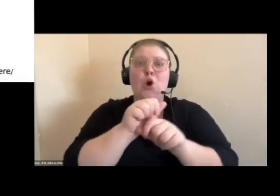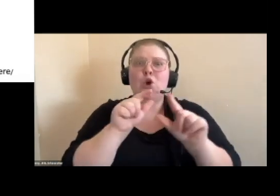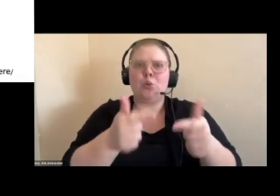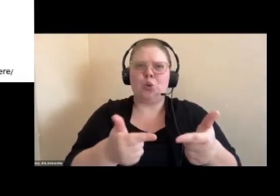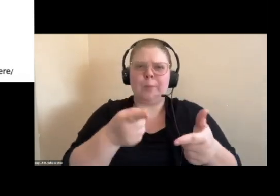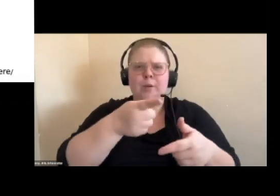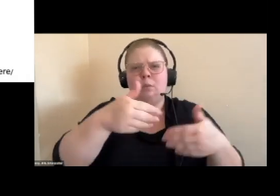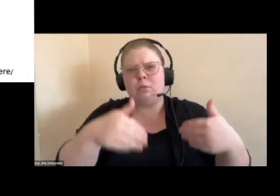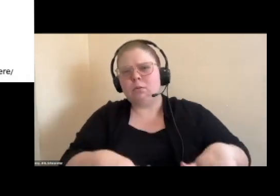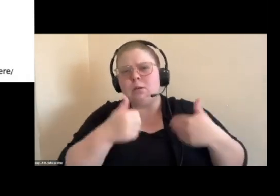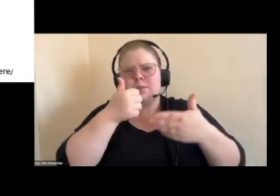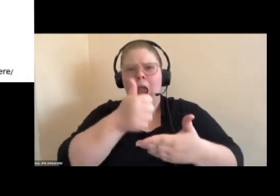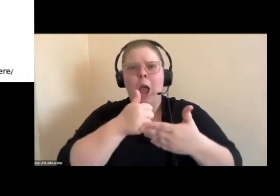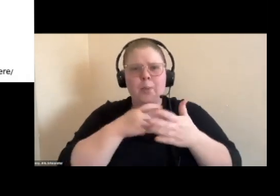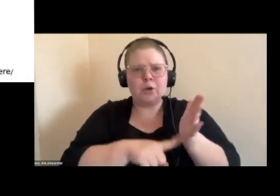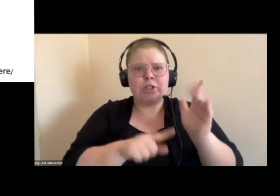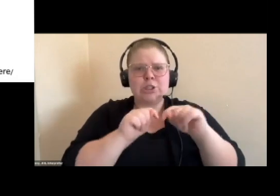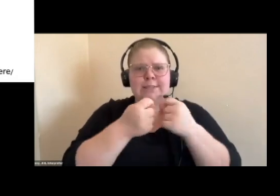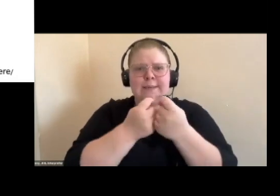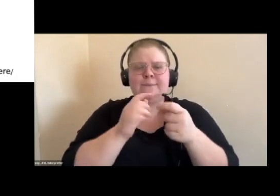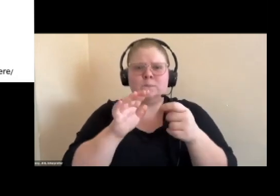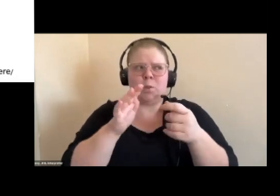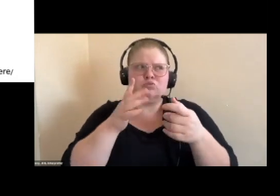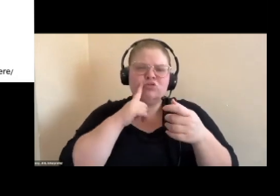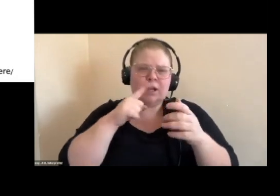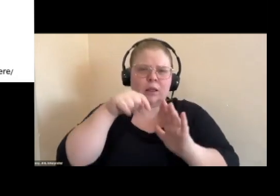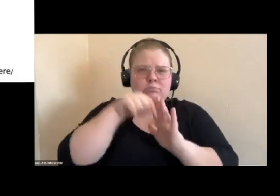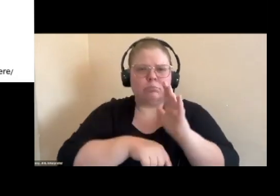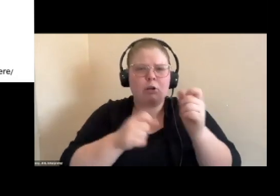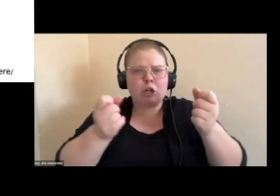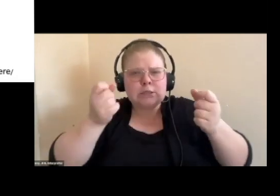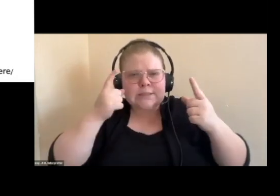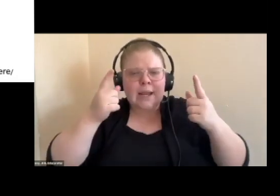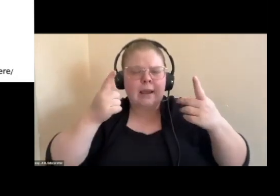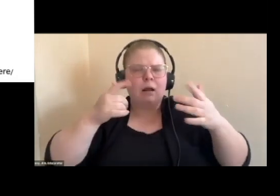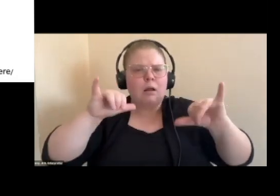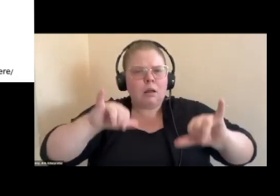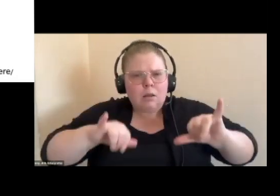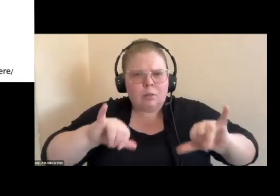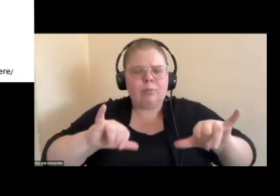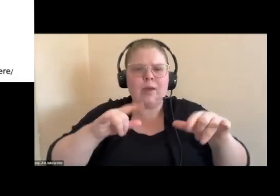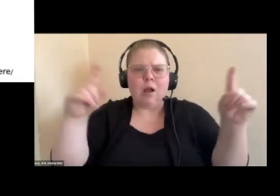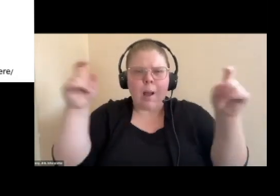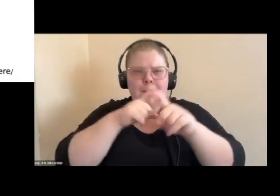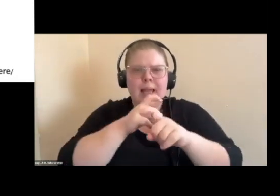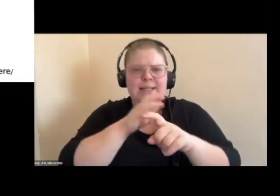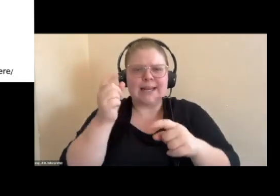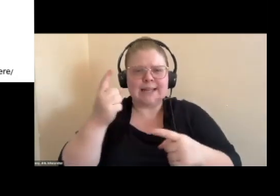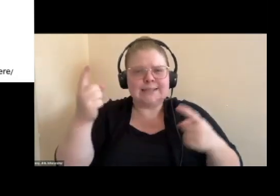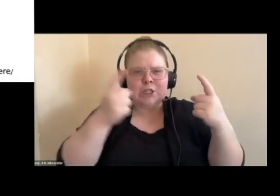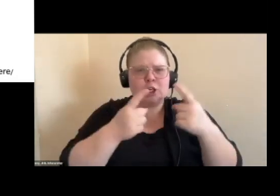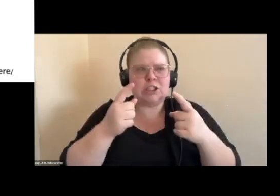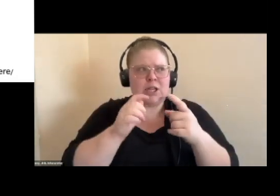the complex and important considerations to self directing as a person of color.